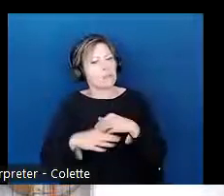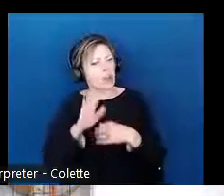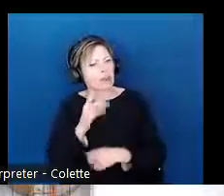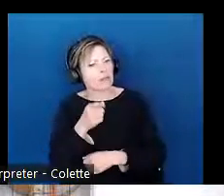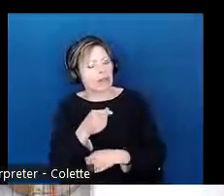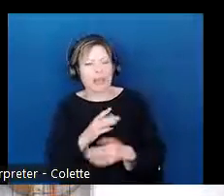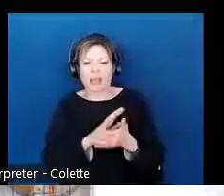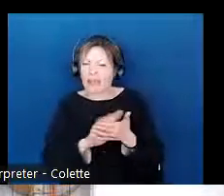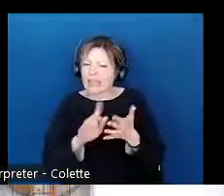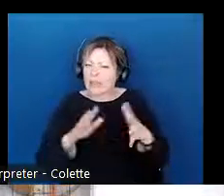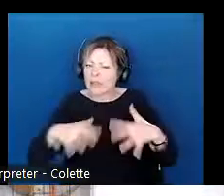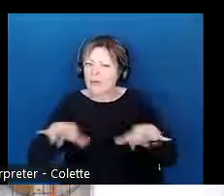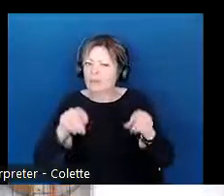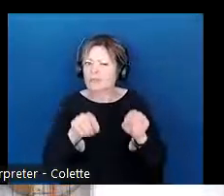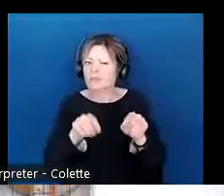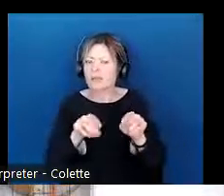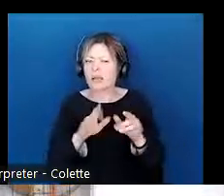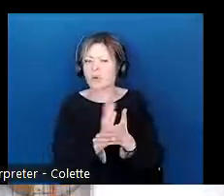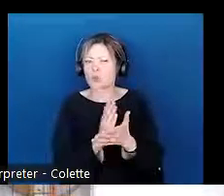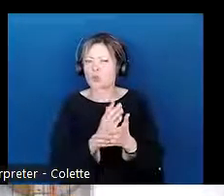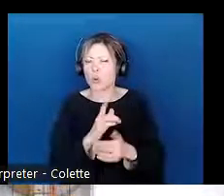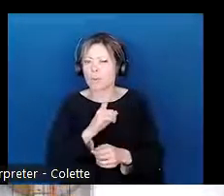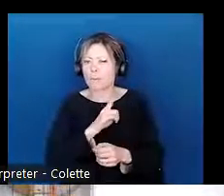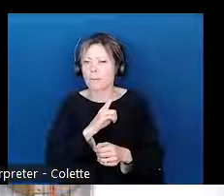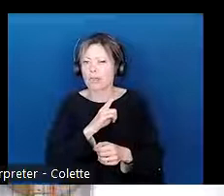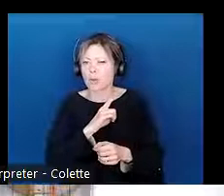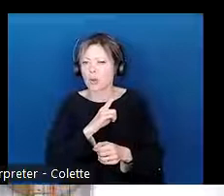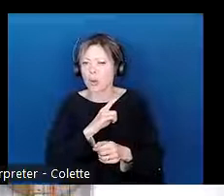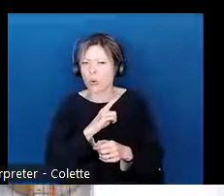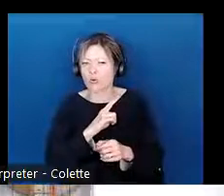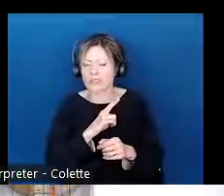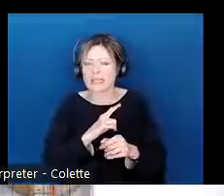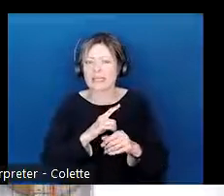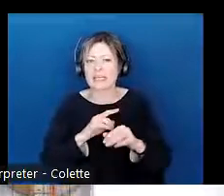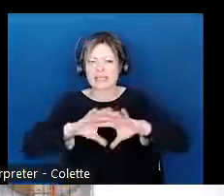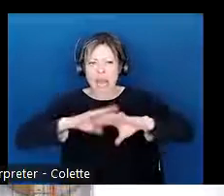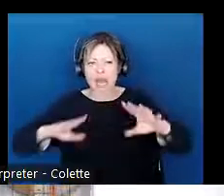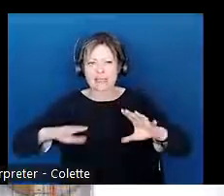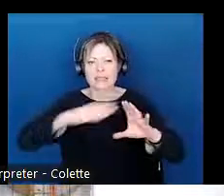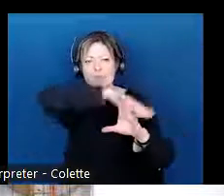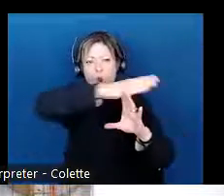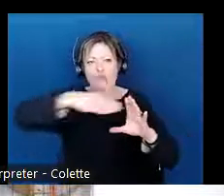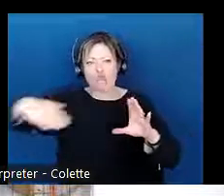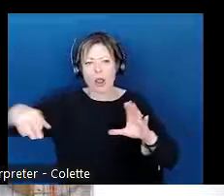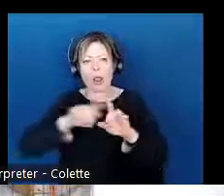that because obviously it's a path across the landscape rather than a road. No no open street